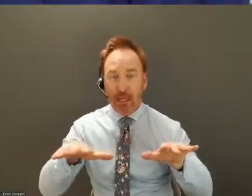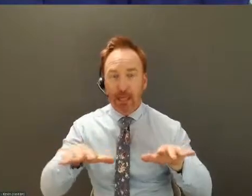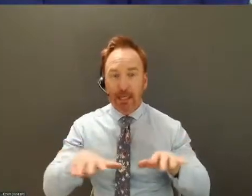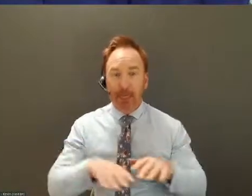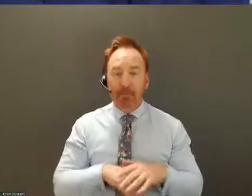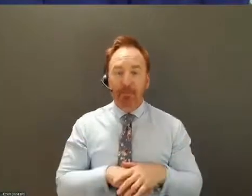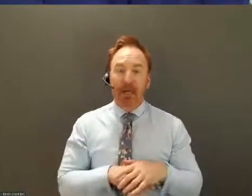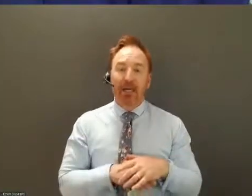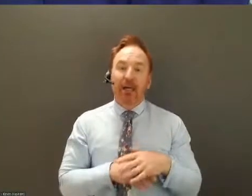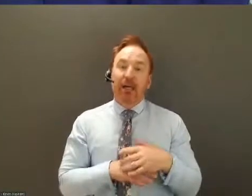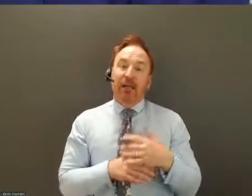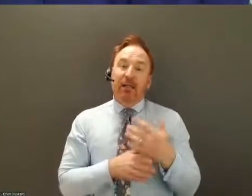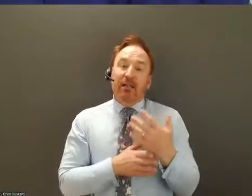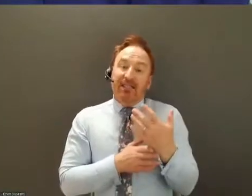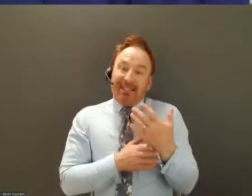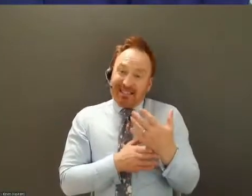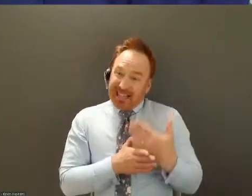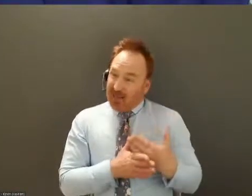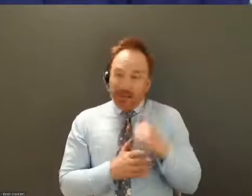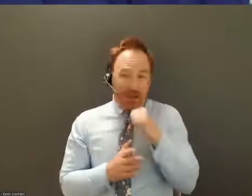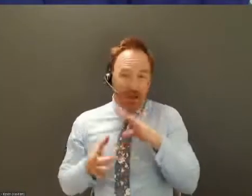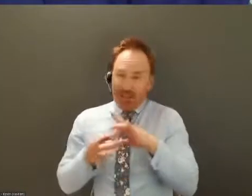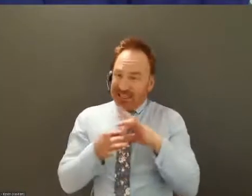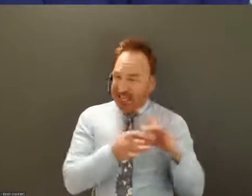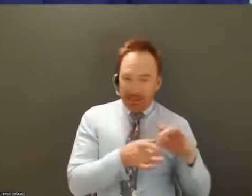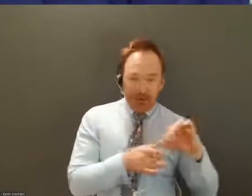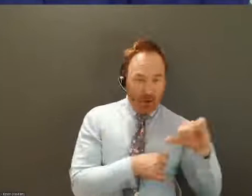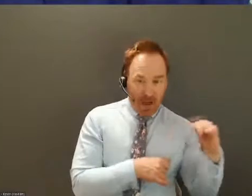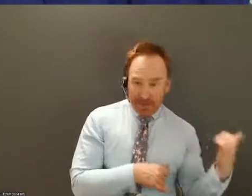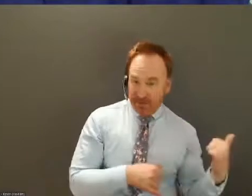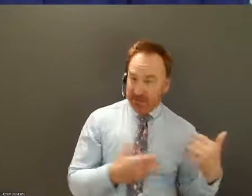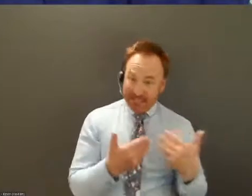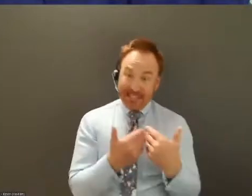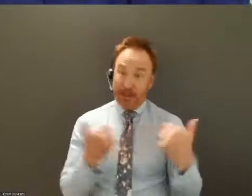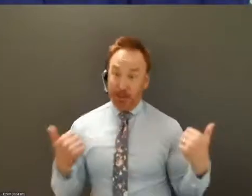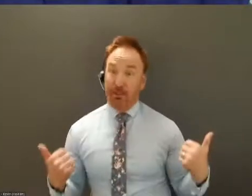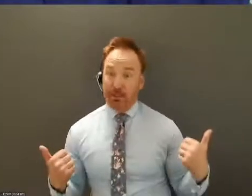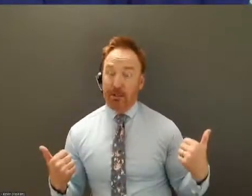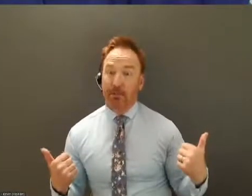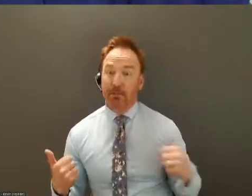hospitalized, three who are still currently in hospital one